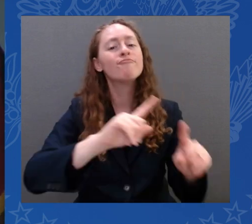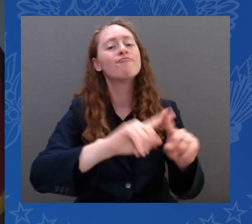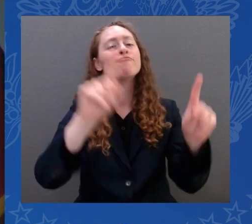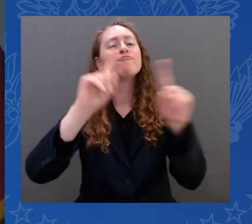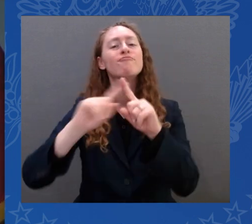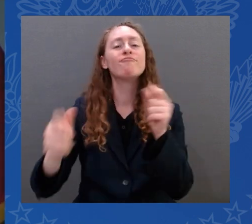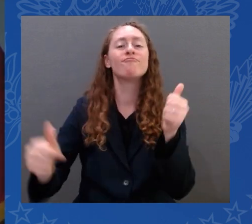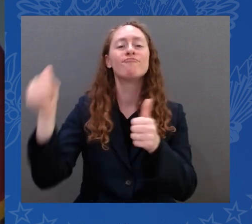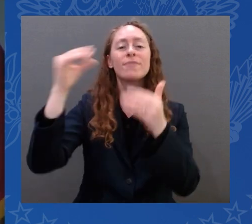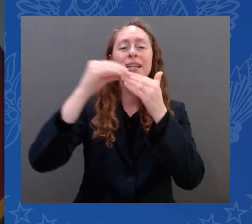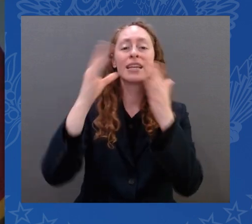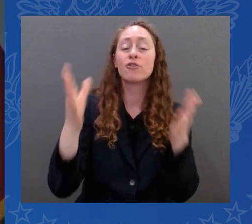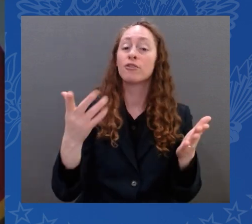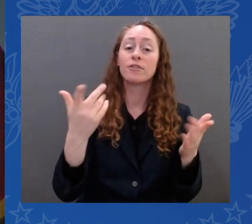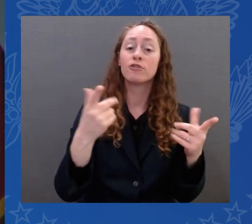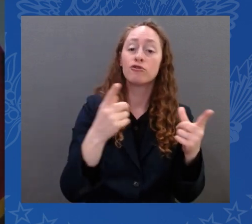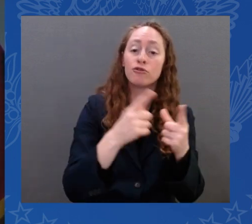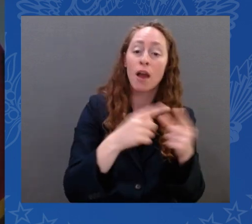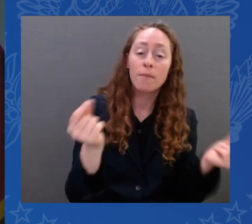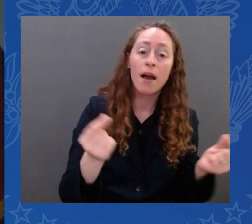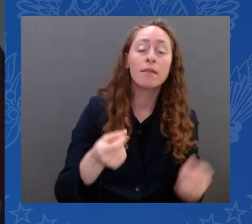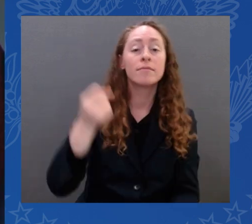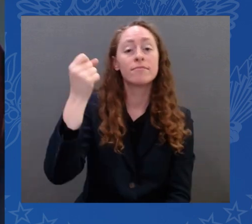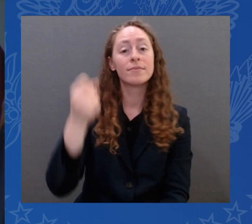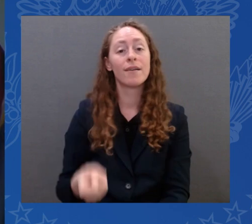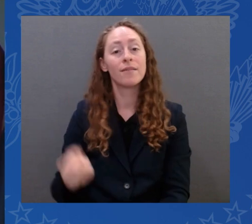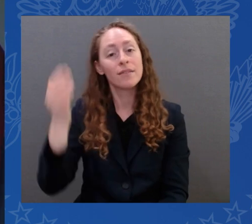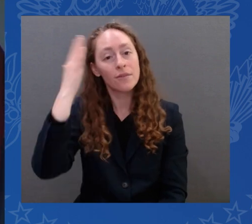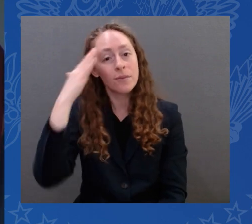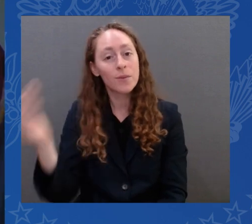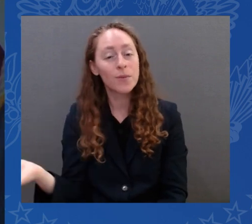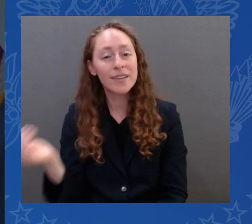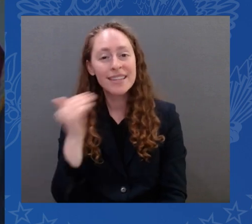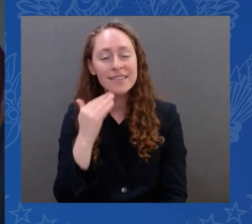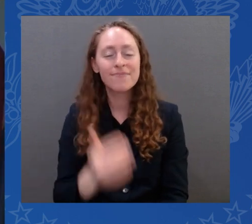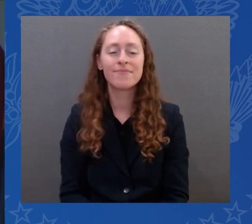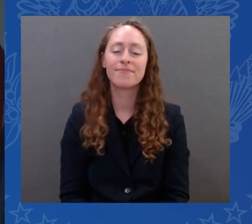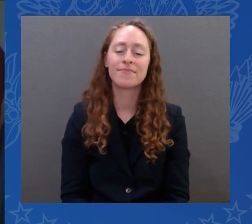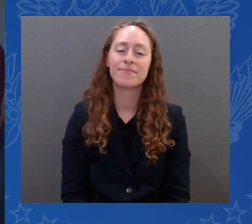I participated in a meeting of the Quad, which I restarted over China's objection --